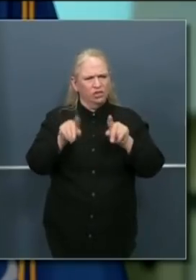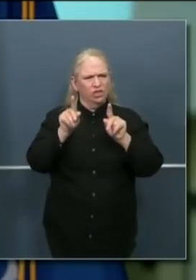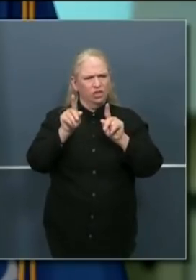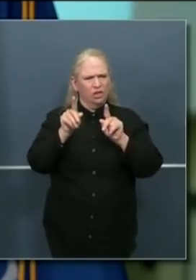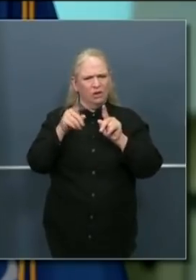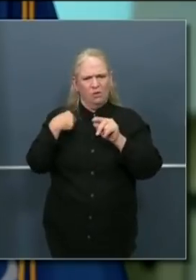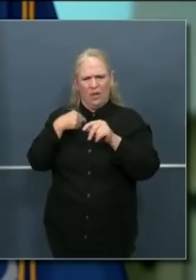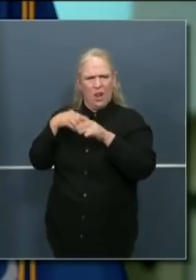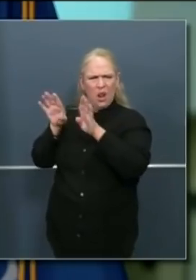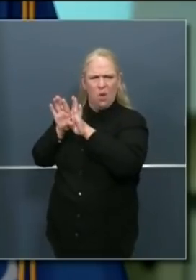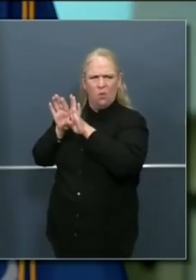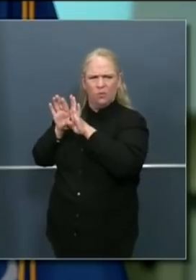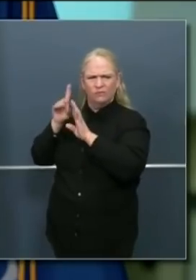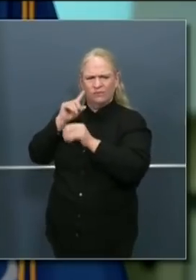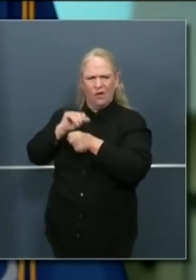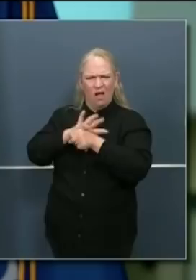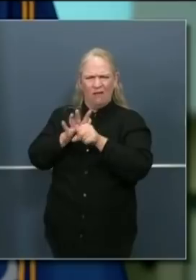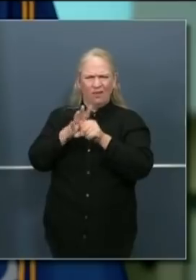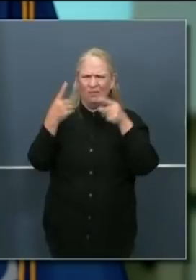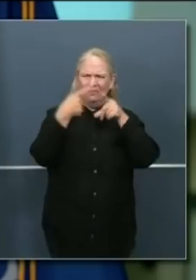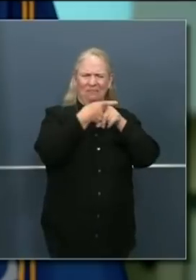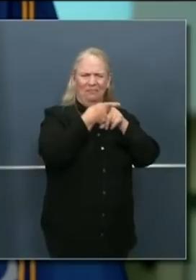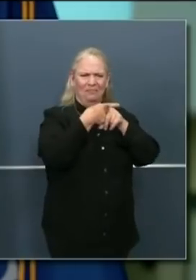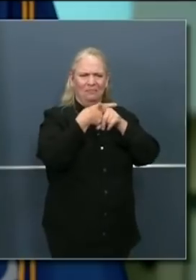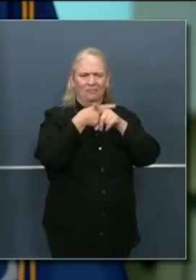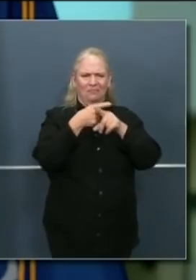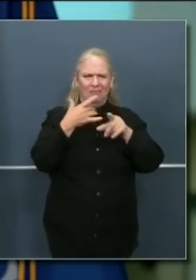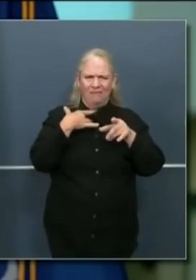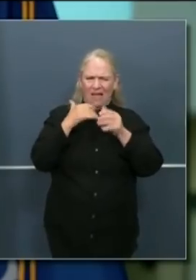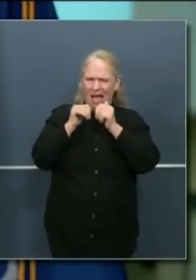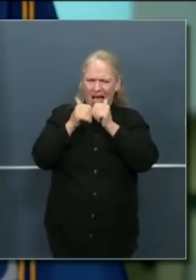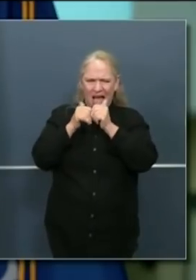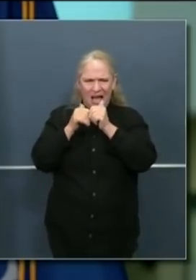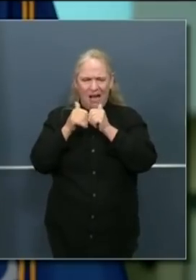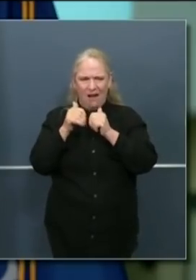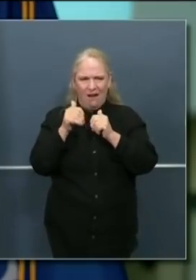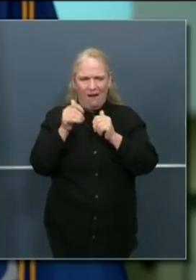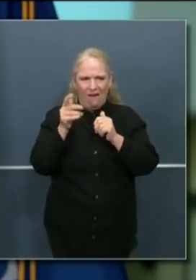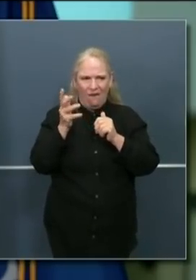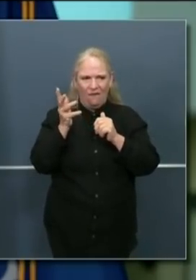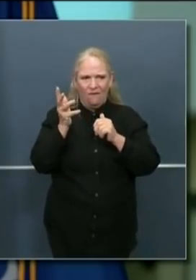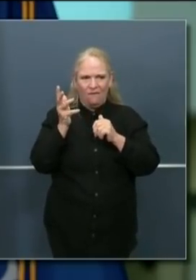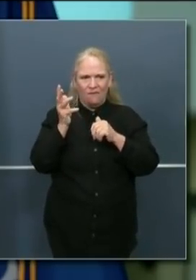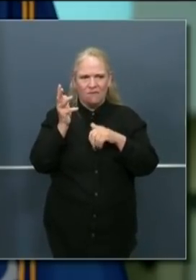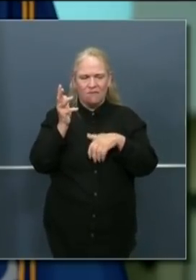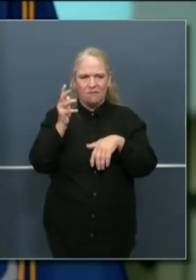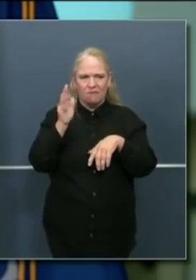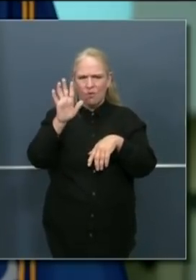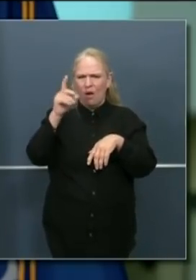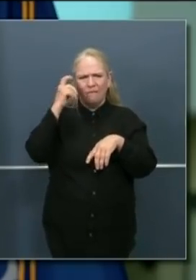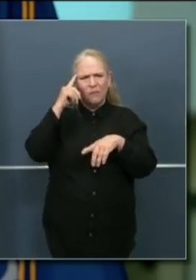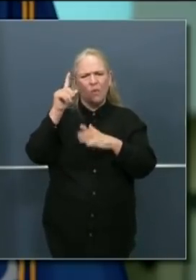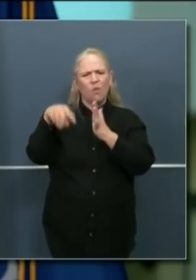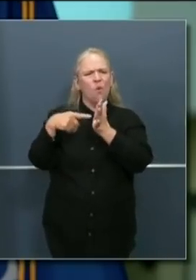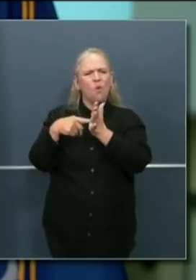GO TO COVID-19.CA.GOV. WE'RE STAYING OPEN ACCIDENT OCCURRING THE COVID-19 PANDEMIC AND I'M WONDERING THAT BEFORE